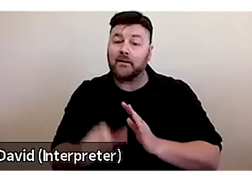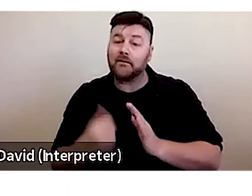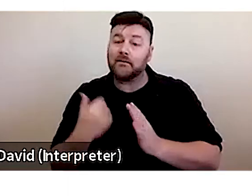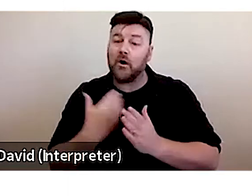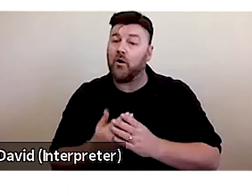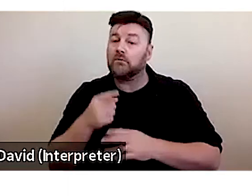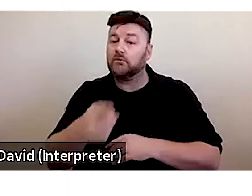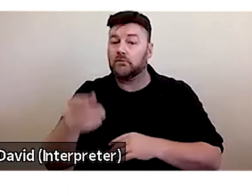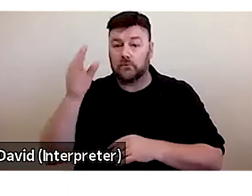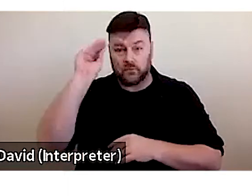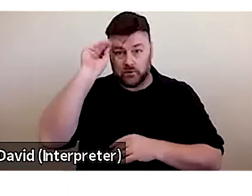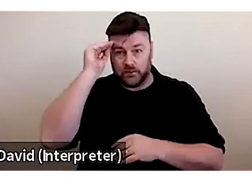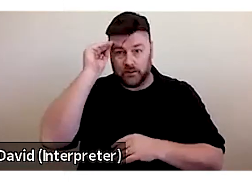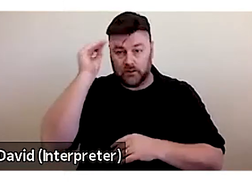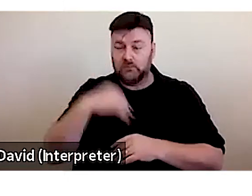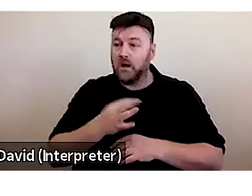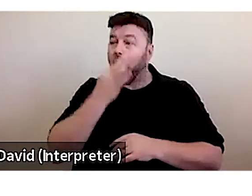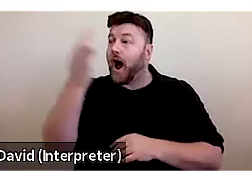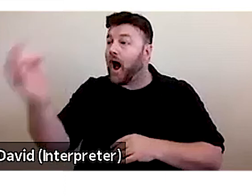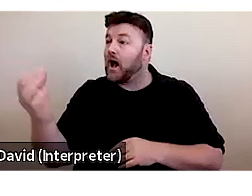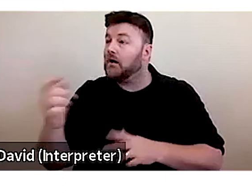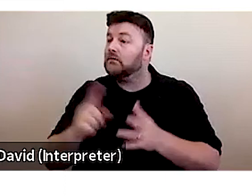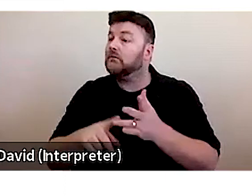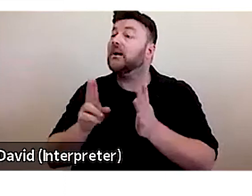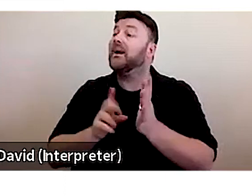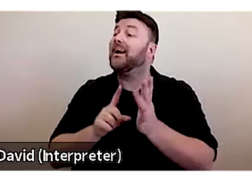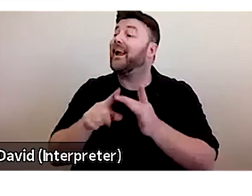If you get told no, try again.